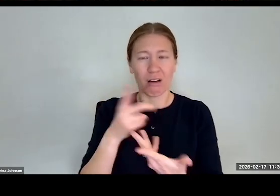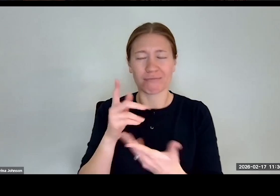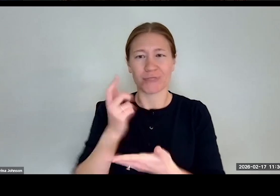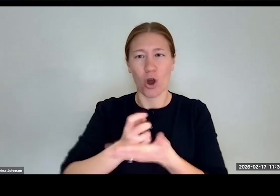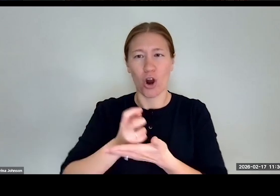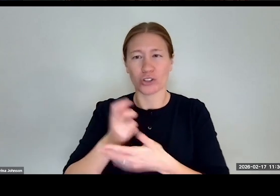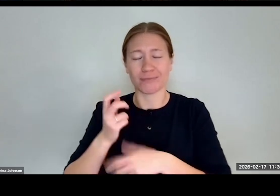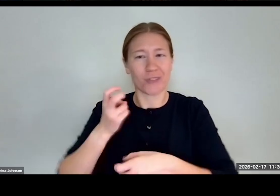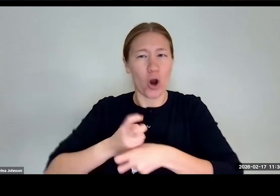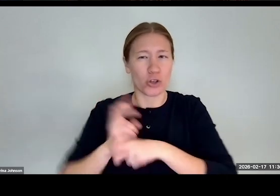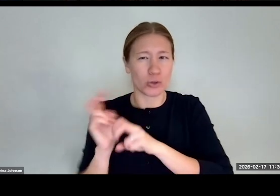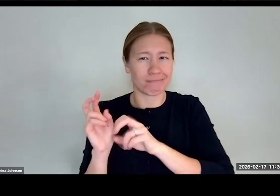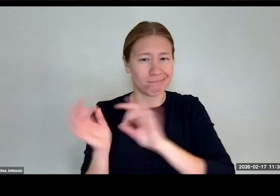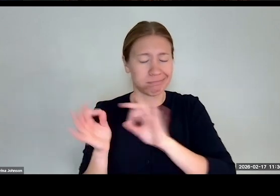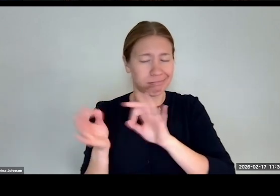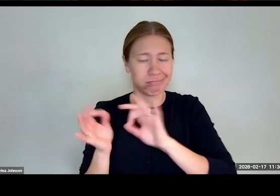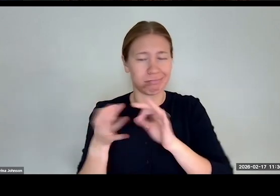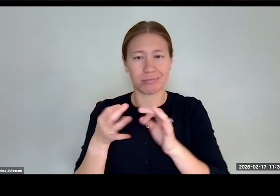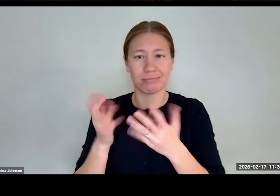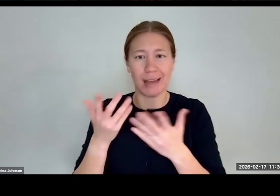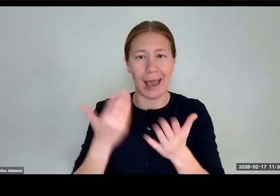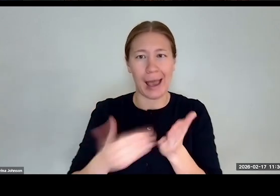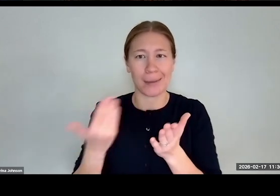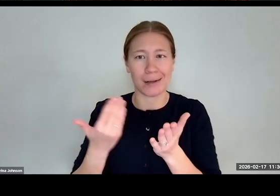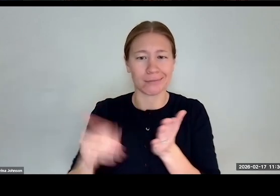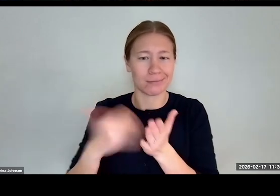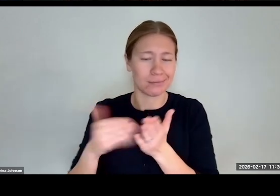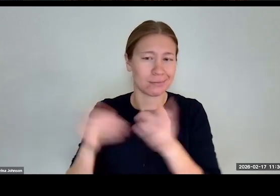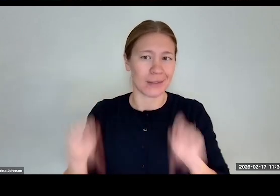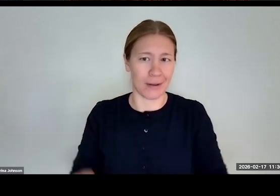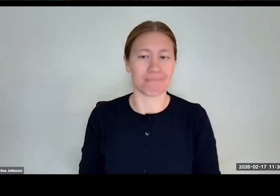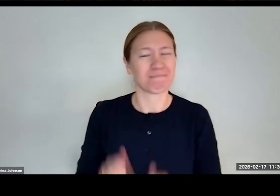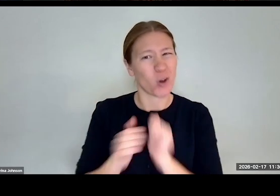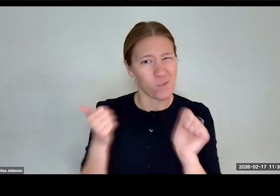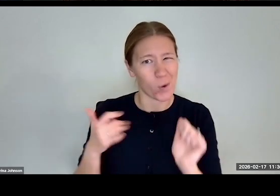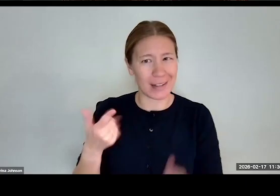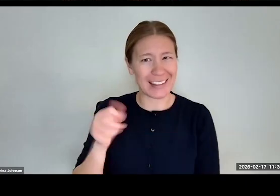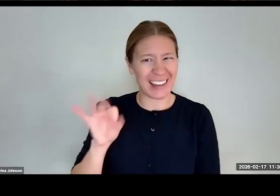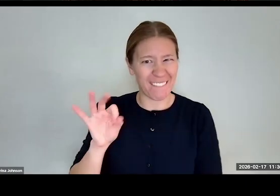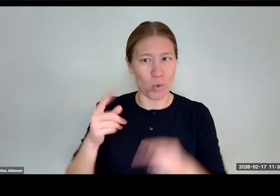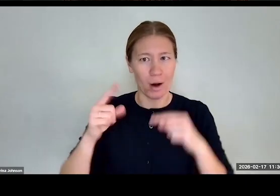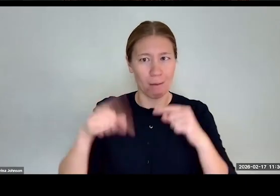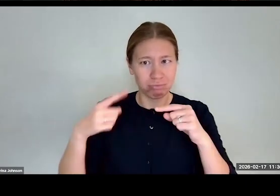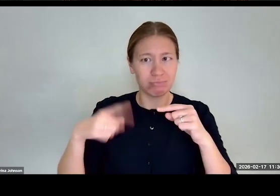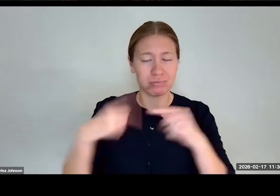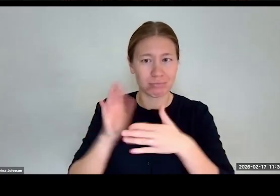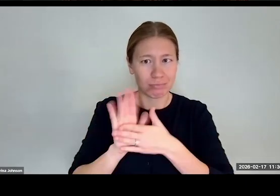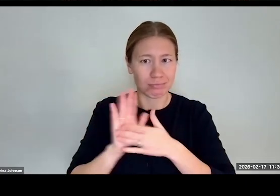So limit those loops and then finally avoid graphics that replace true characters. Things like bullets, letters